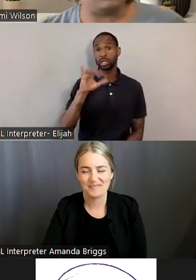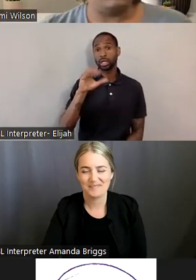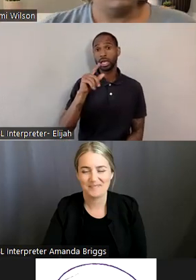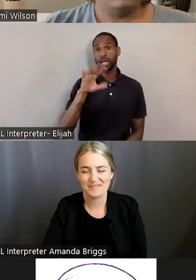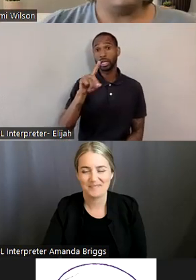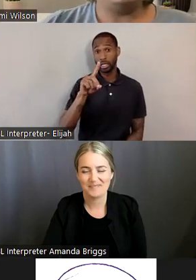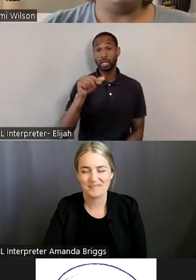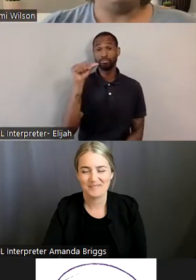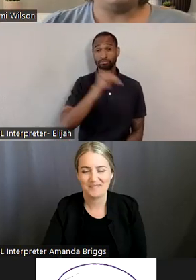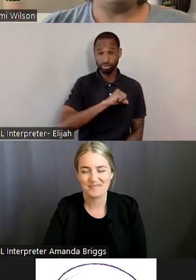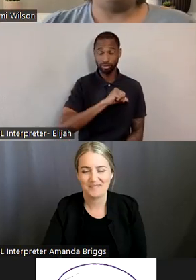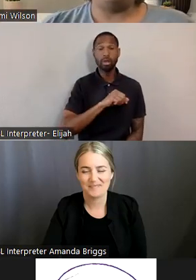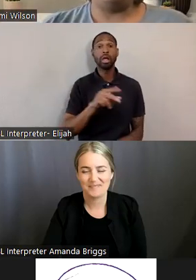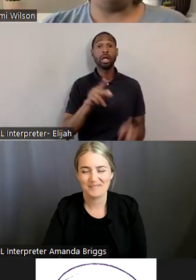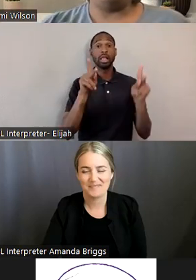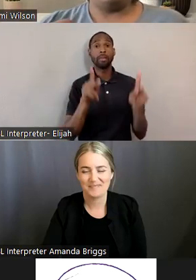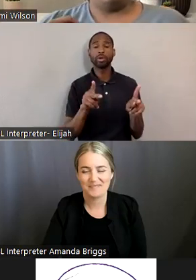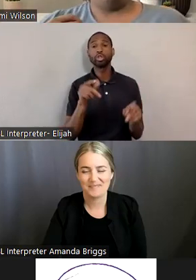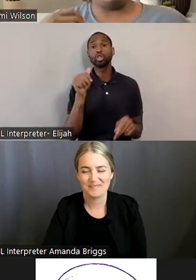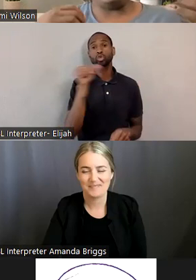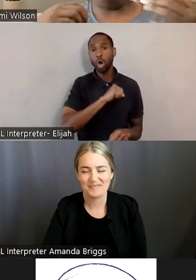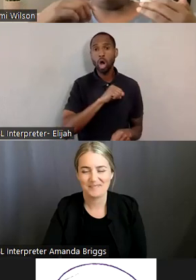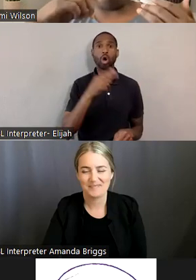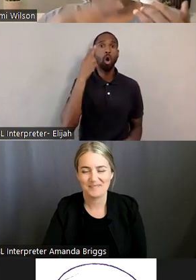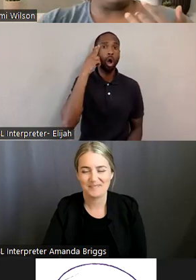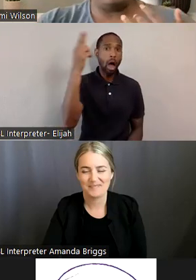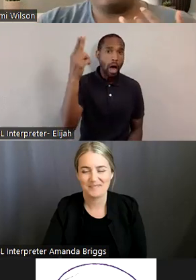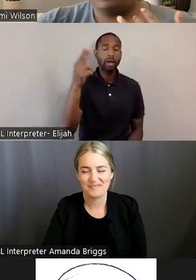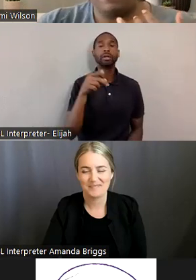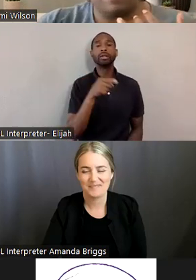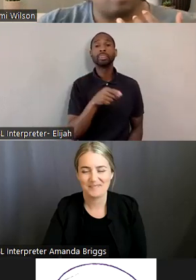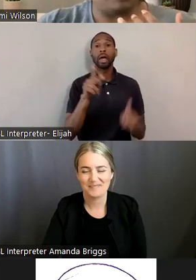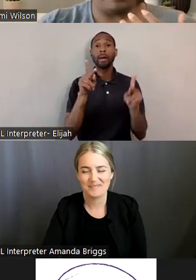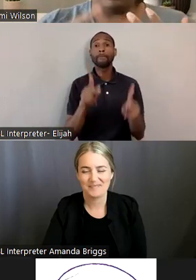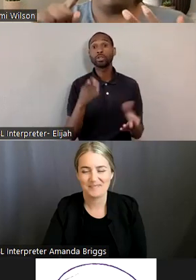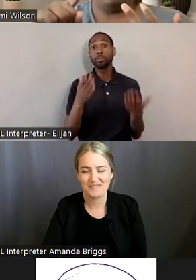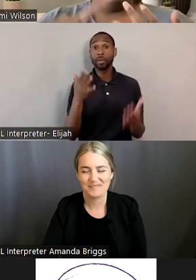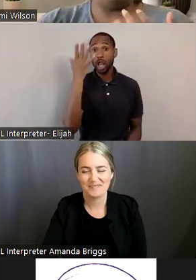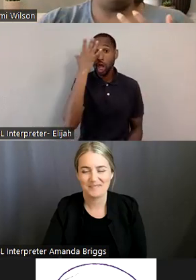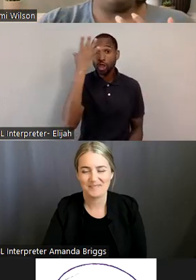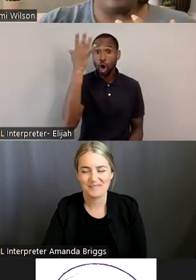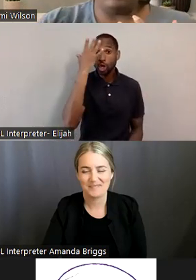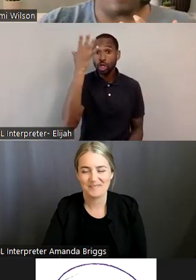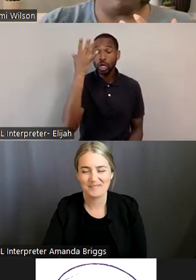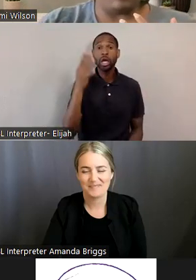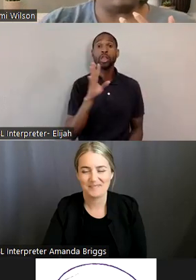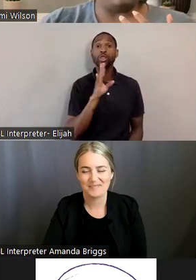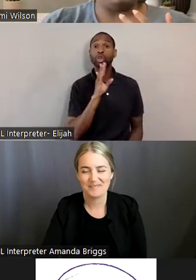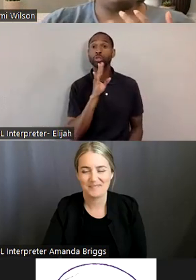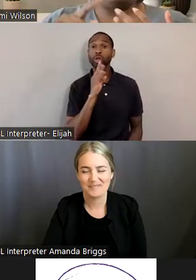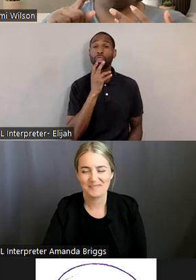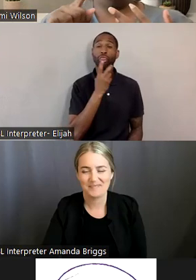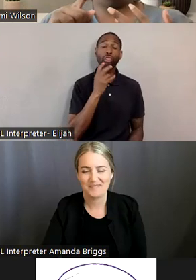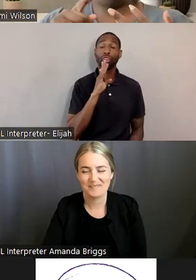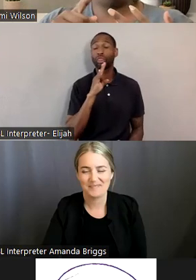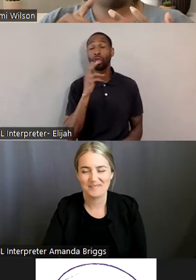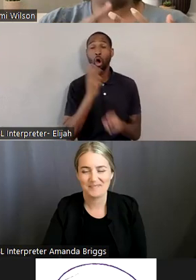this is someone who may be very lethargic. Their speech might be slurred and